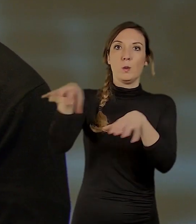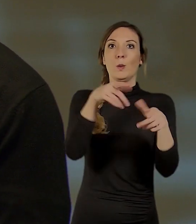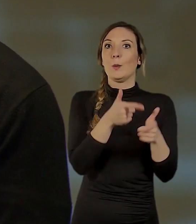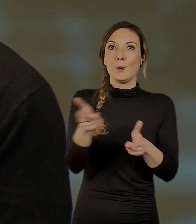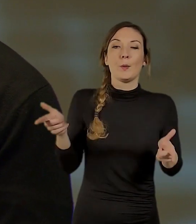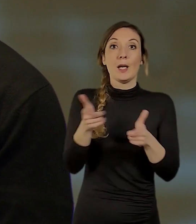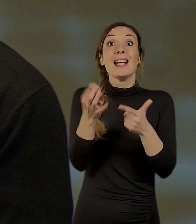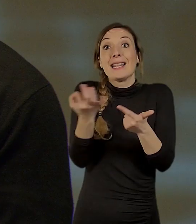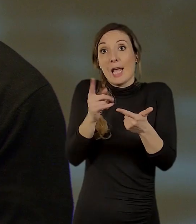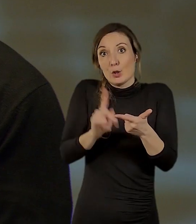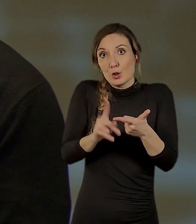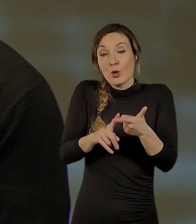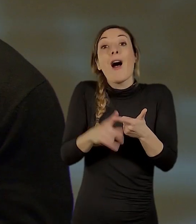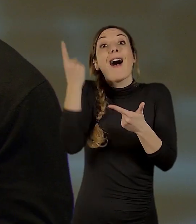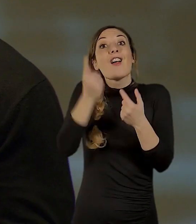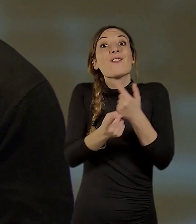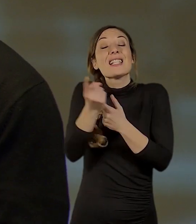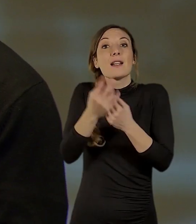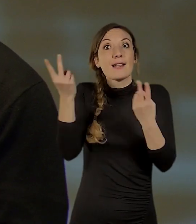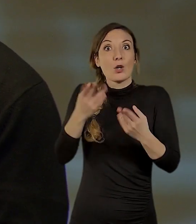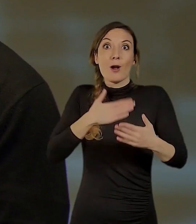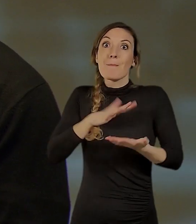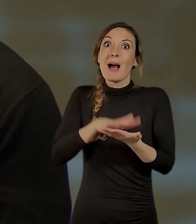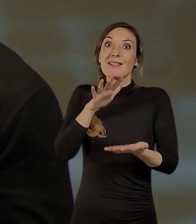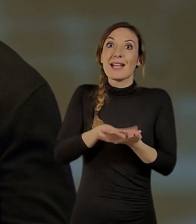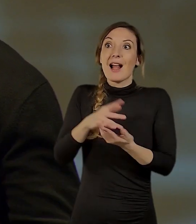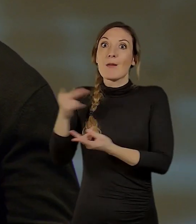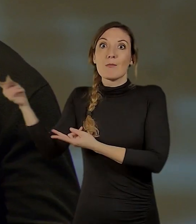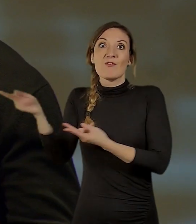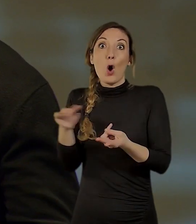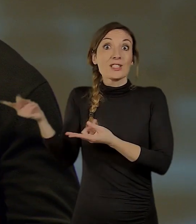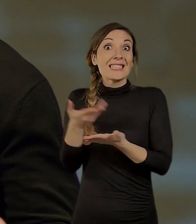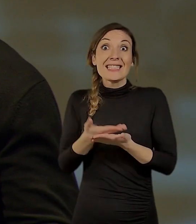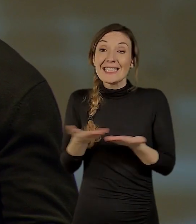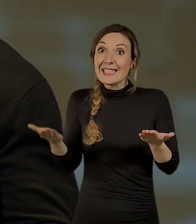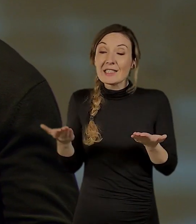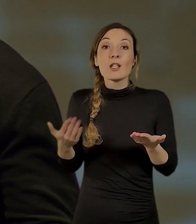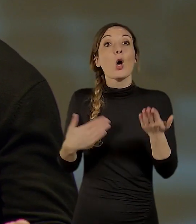So there is no direct exposure of residential buildings in the vicinity.